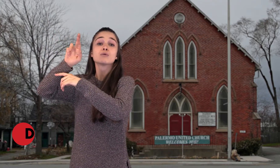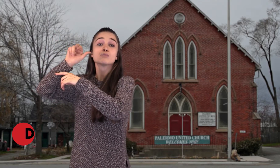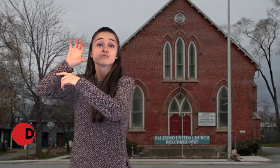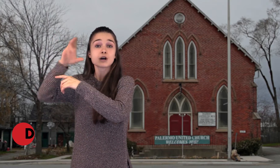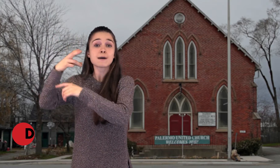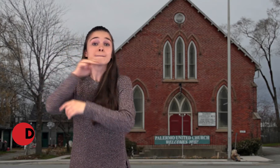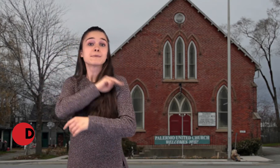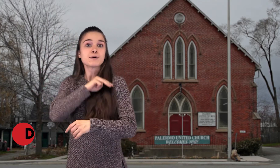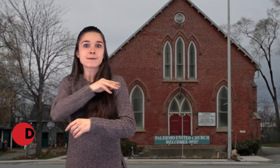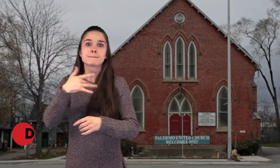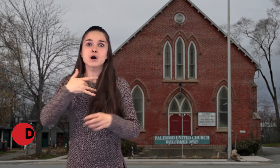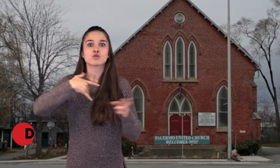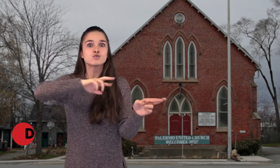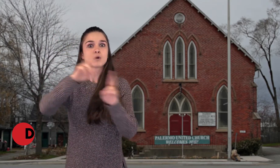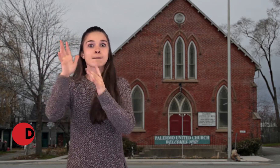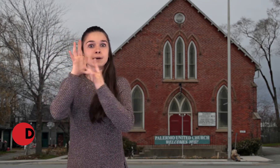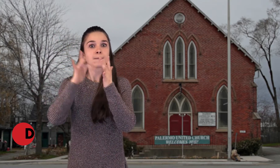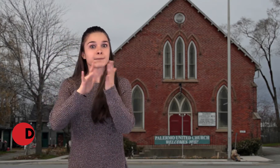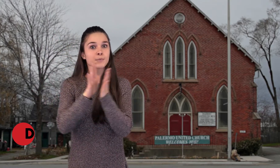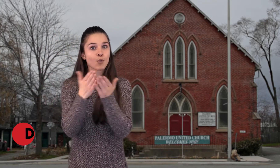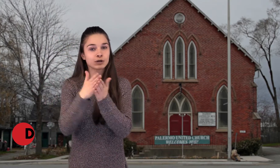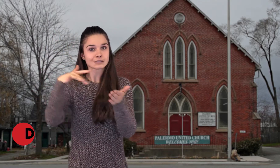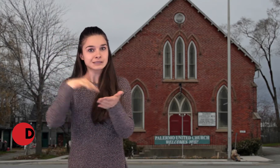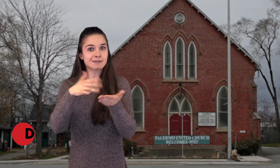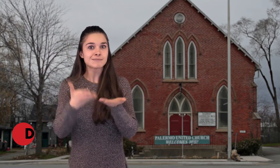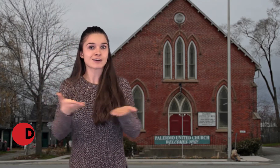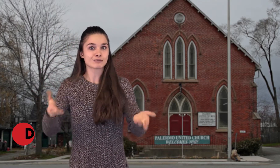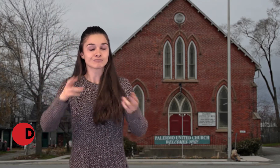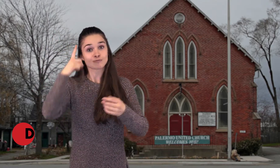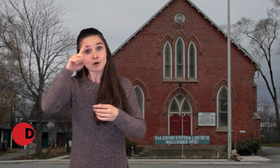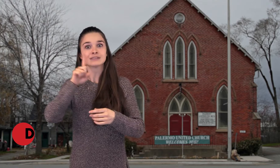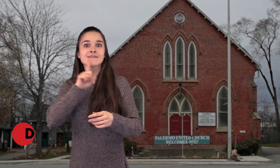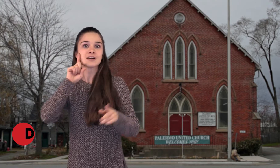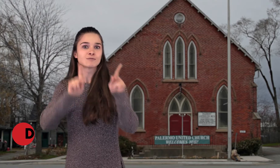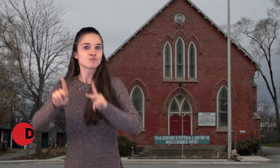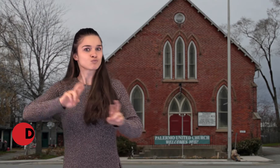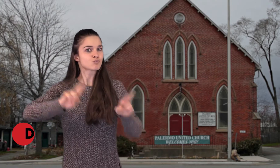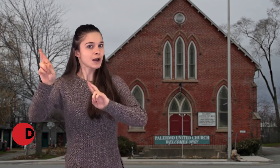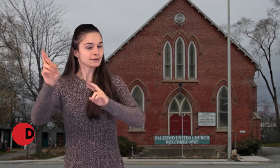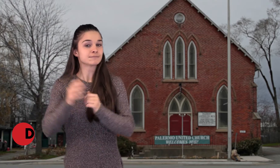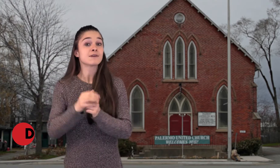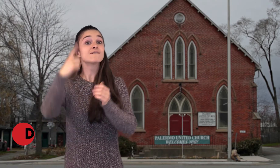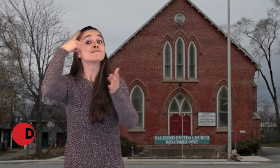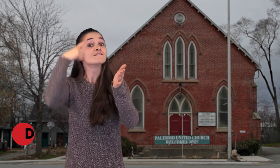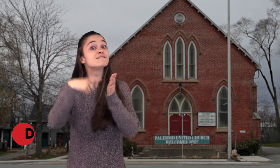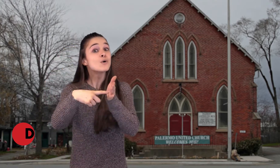ministries or missions may have bible study materials for their Deaf parishioners.